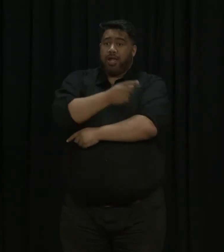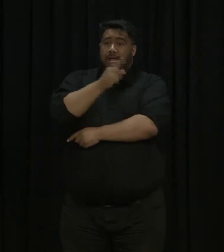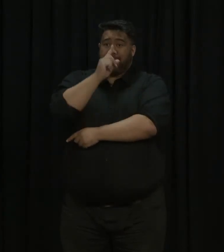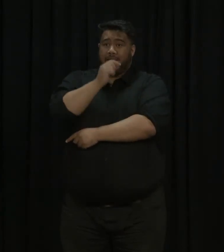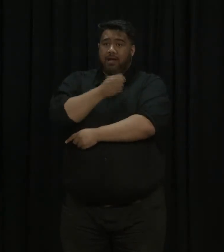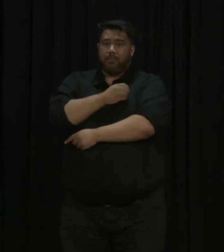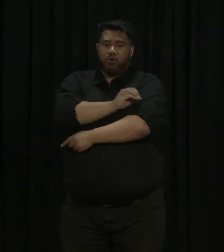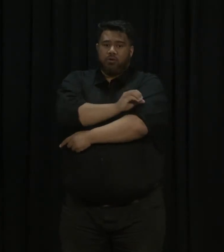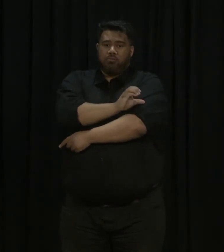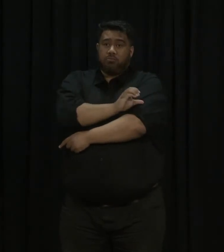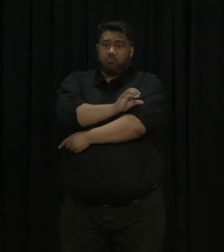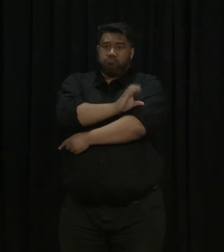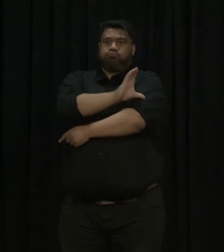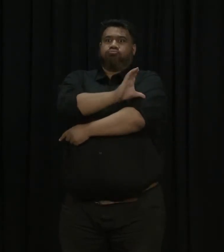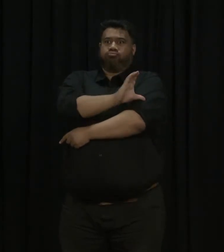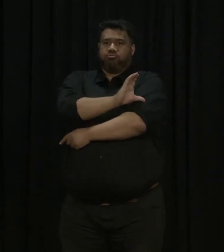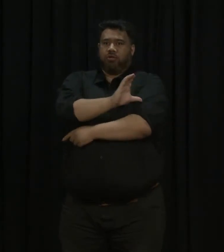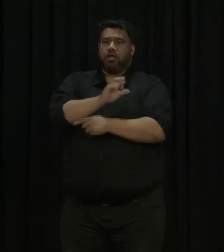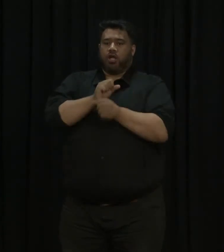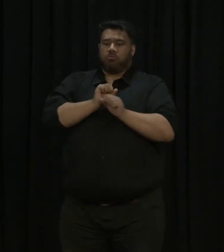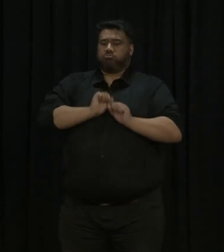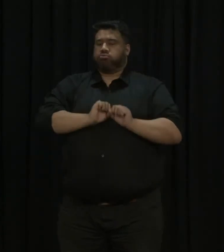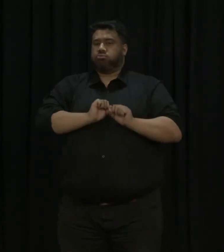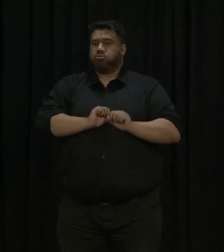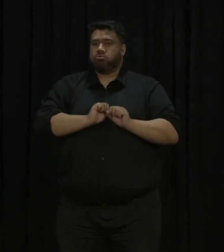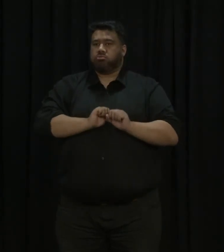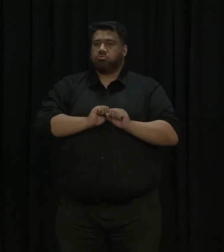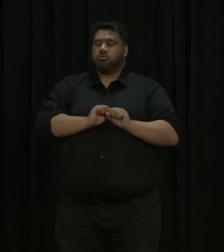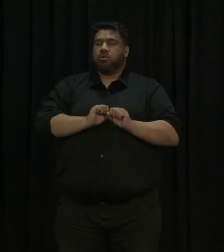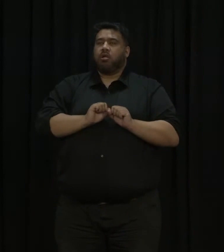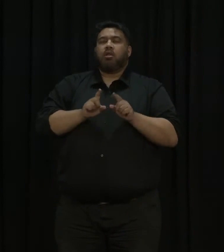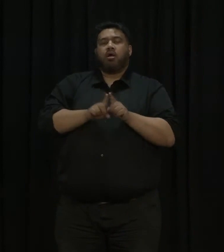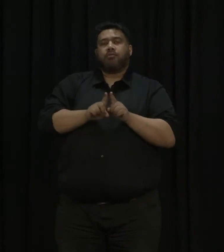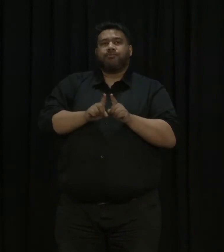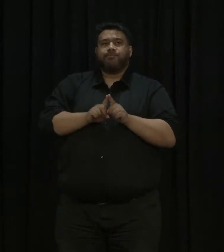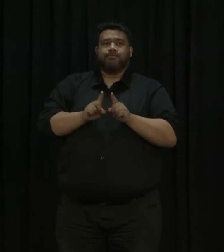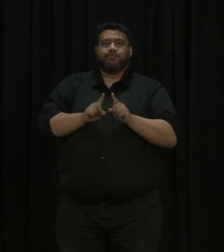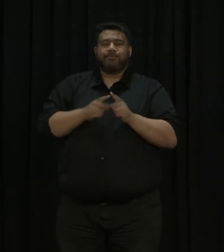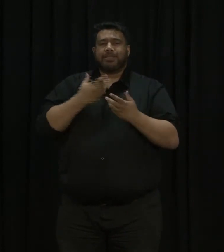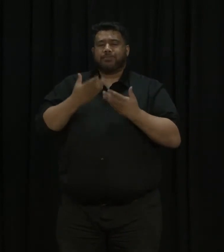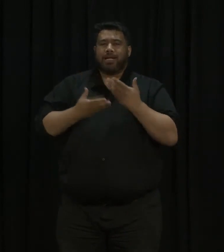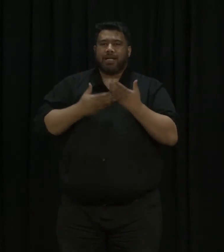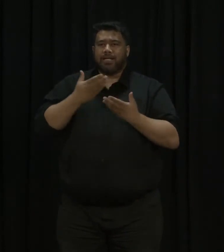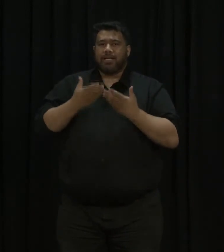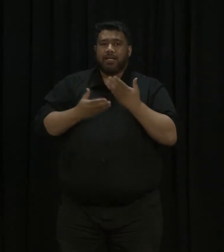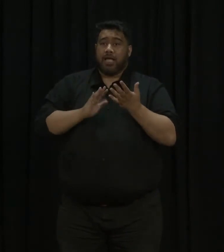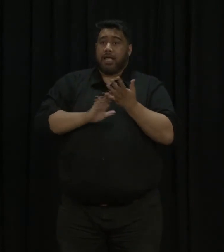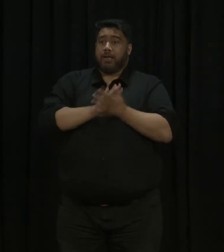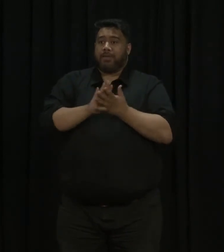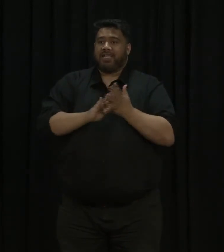It showed a good response to